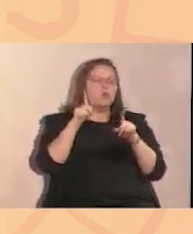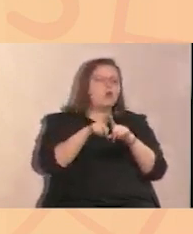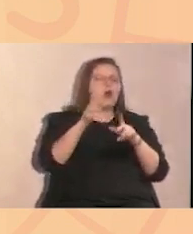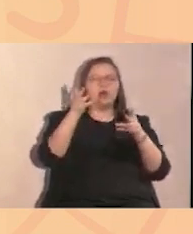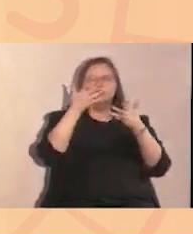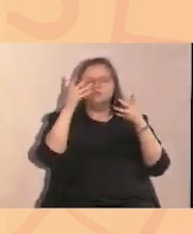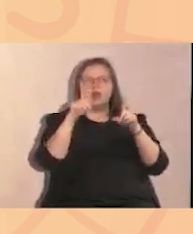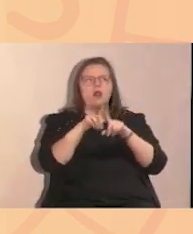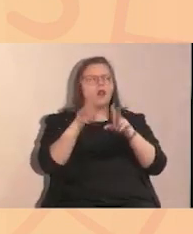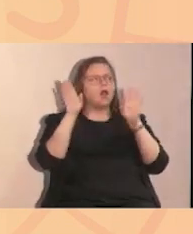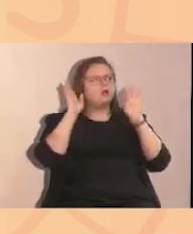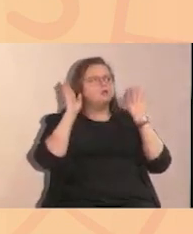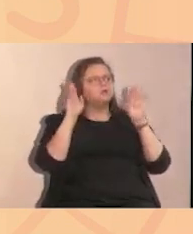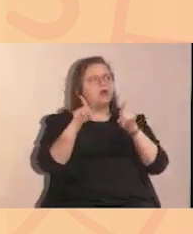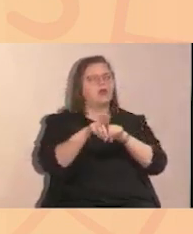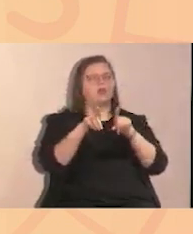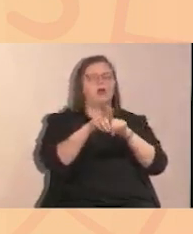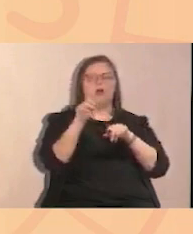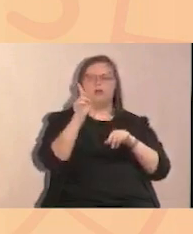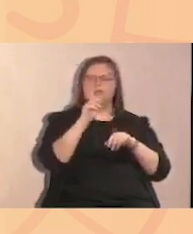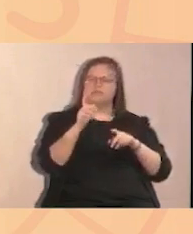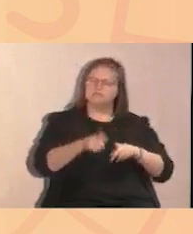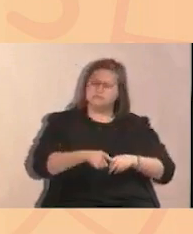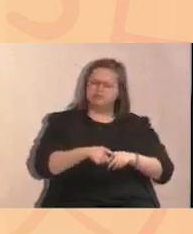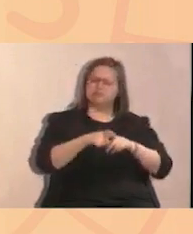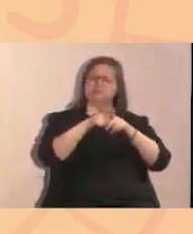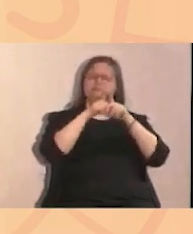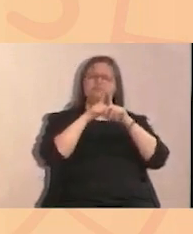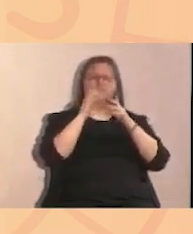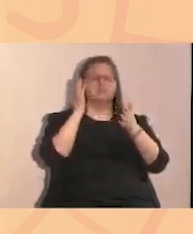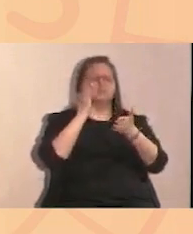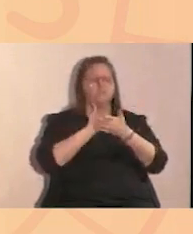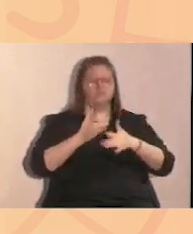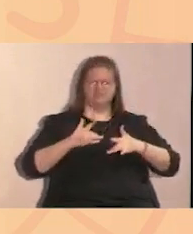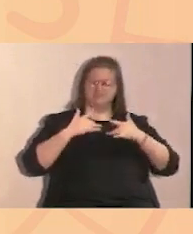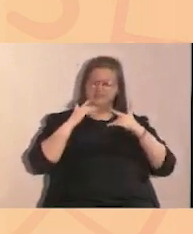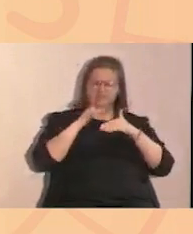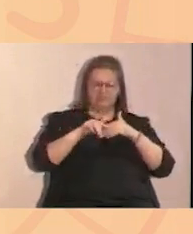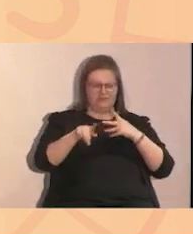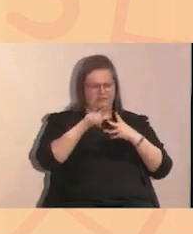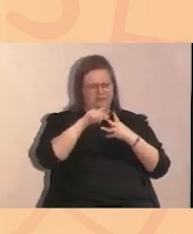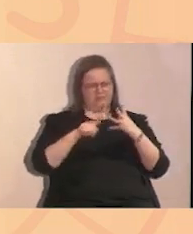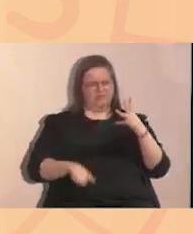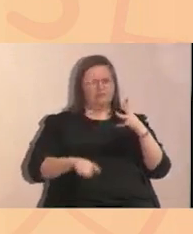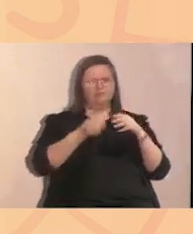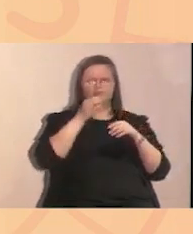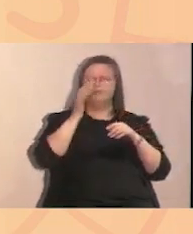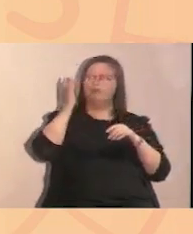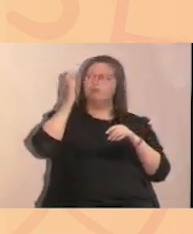What does it sound like?" It's quite difficult to get a sense of these things at the moment. In some ways, I reflect on this idea and the future